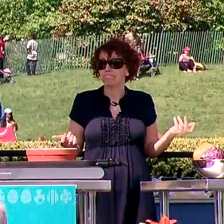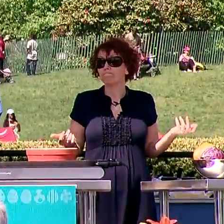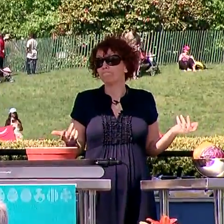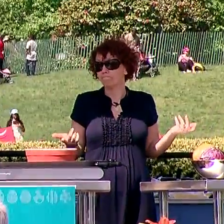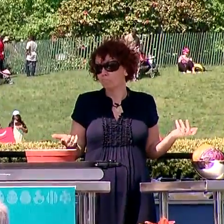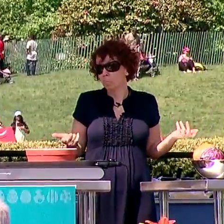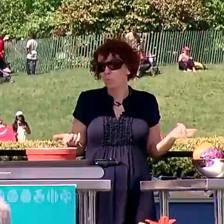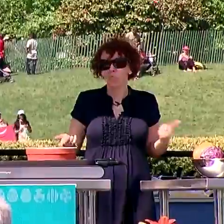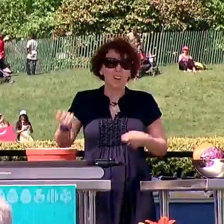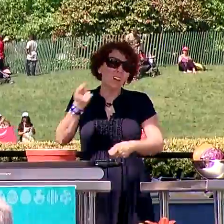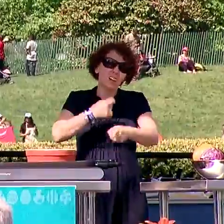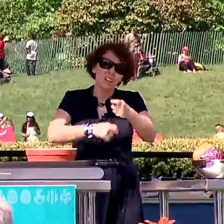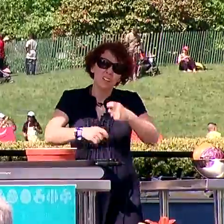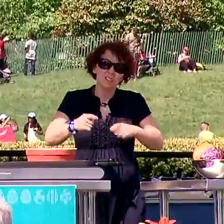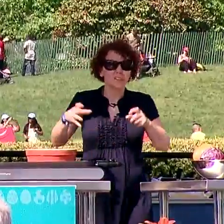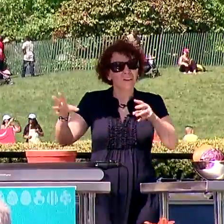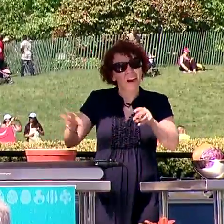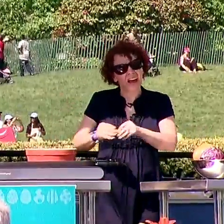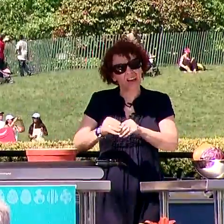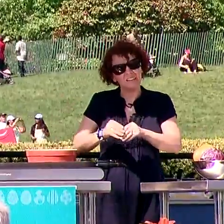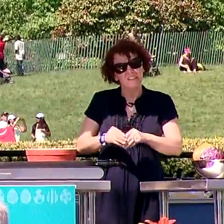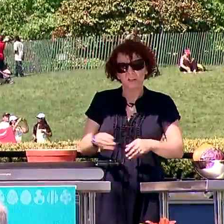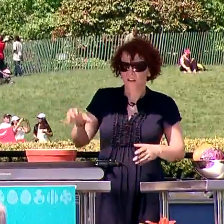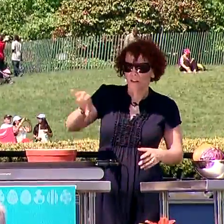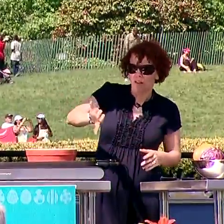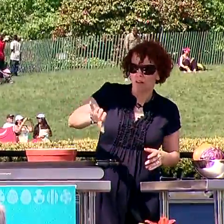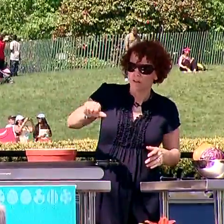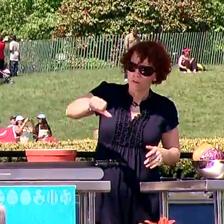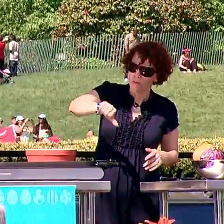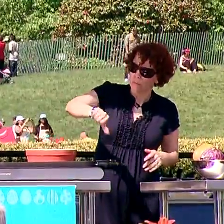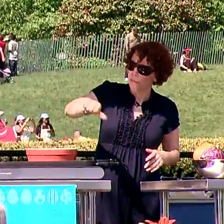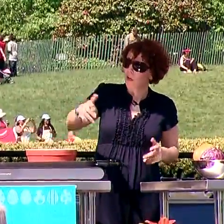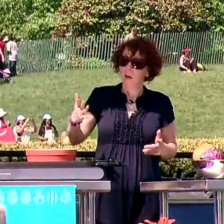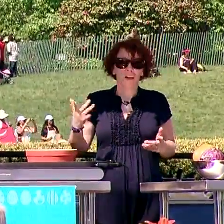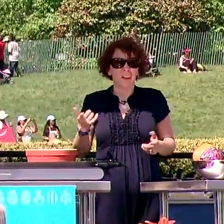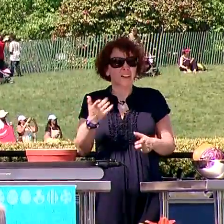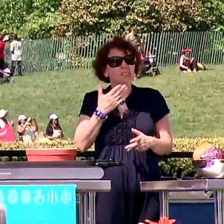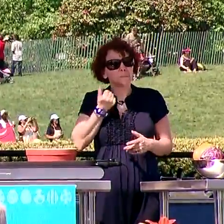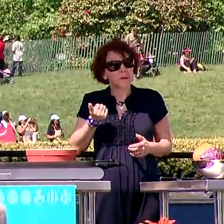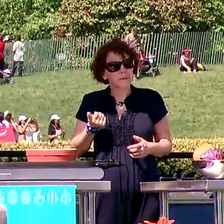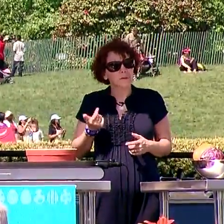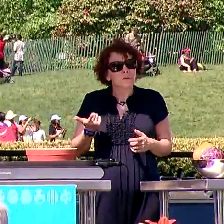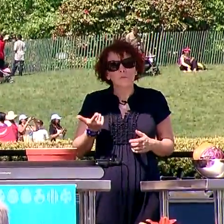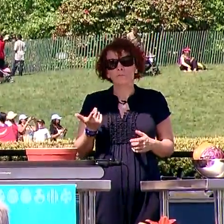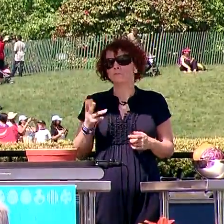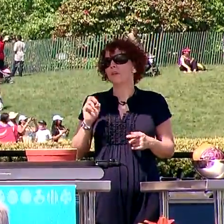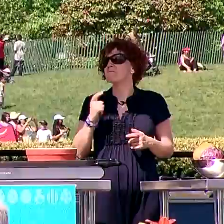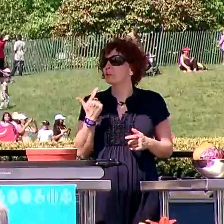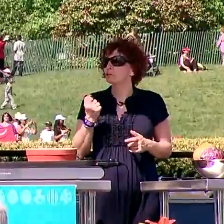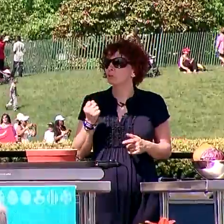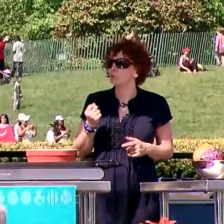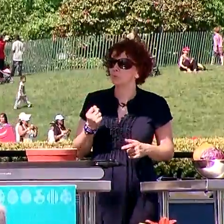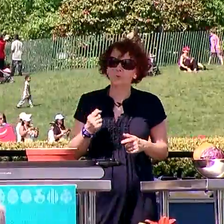Instead of putting it in the pan, it's better when you actually toss the veggies with the oil.